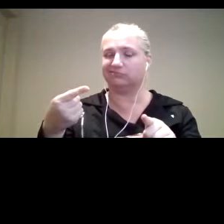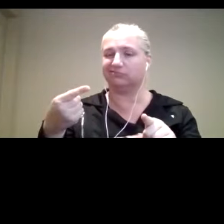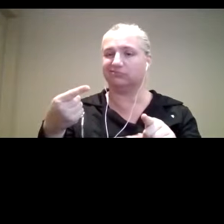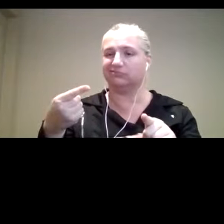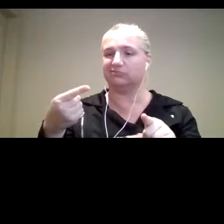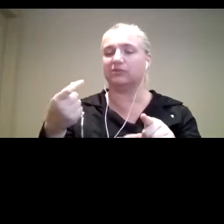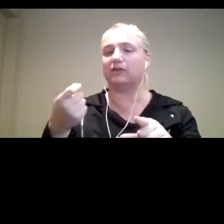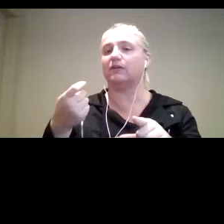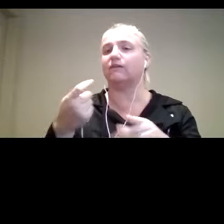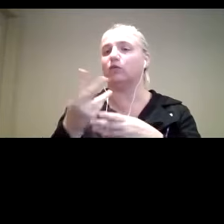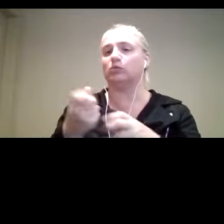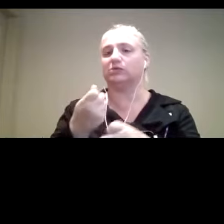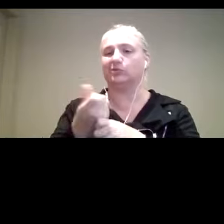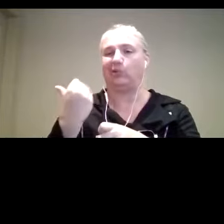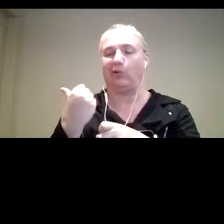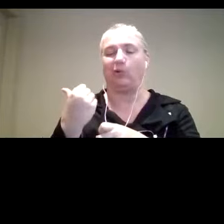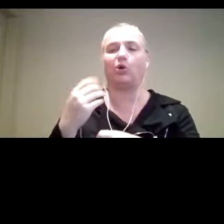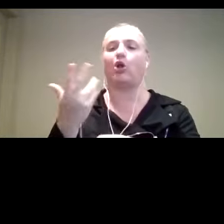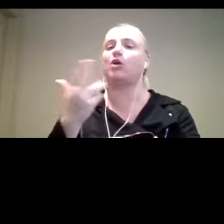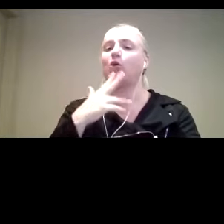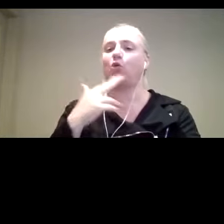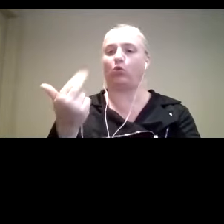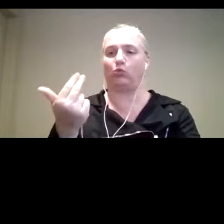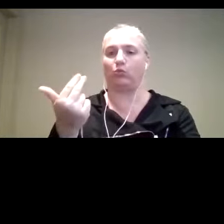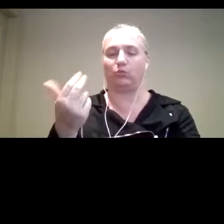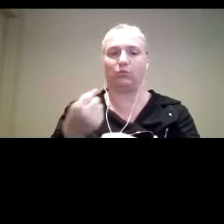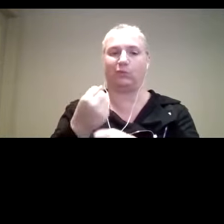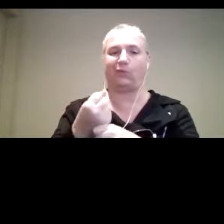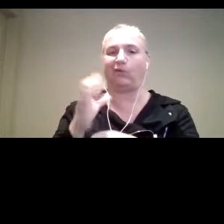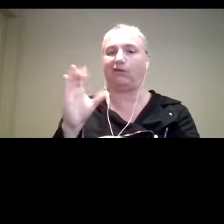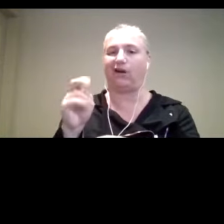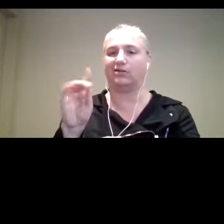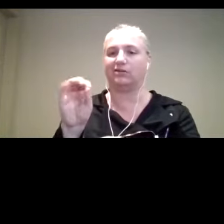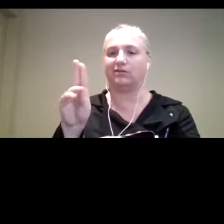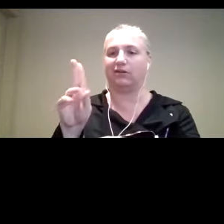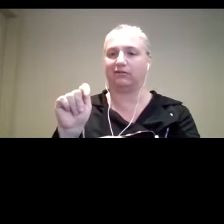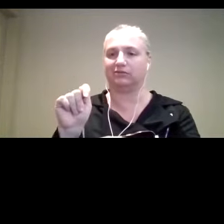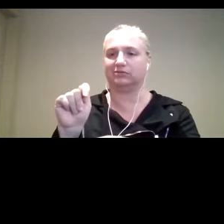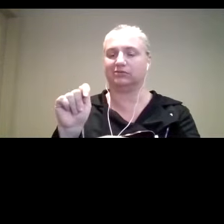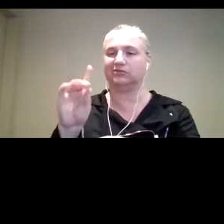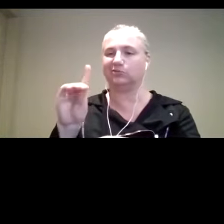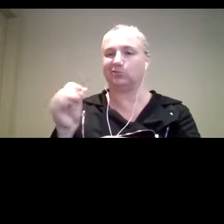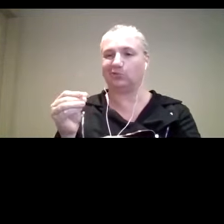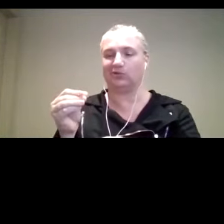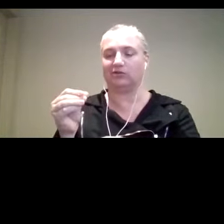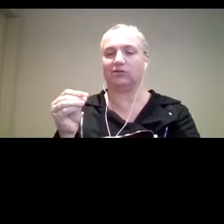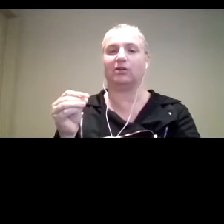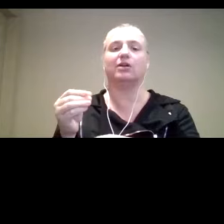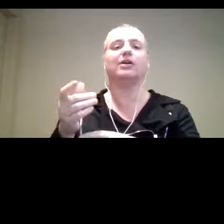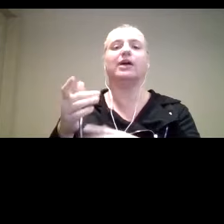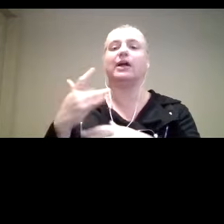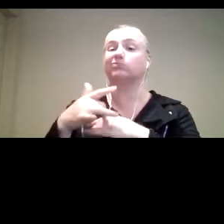A 13-year-old student with conduct disorder, who was eligible for special ed under the OHI category.